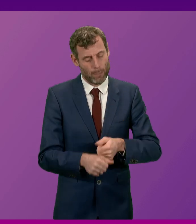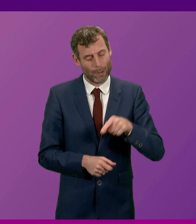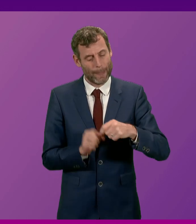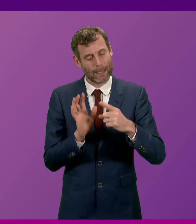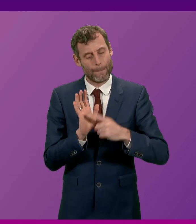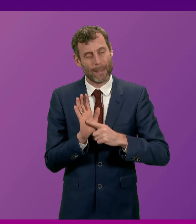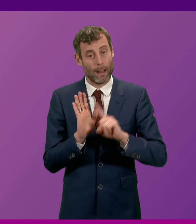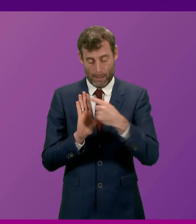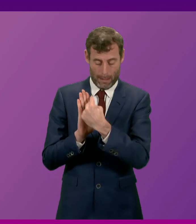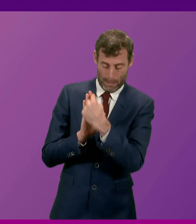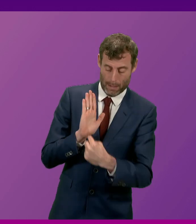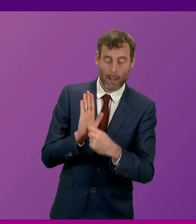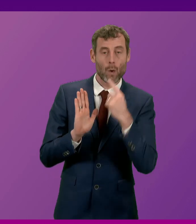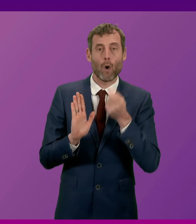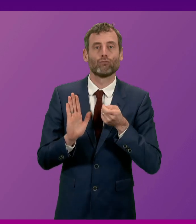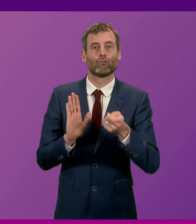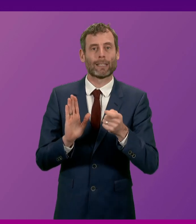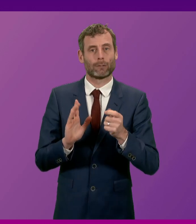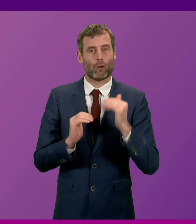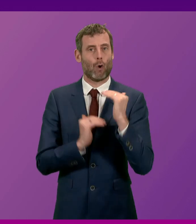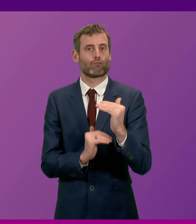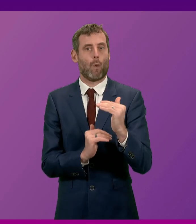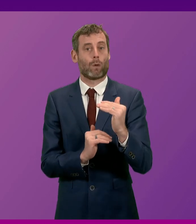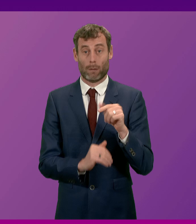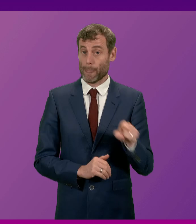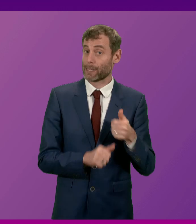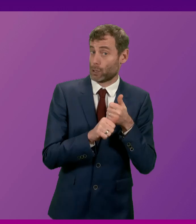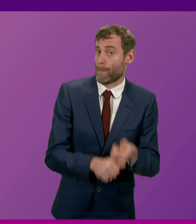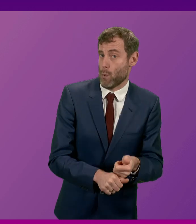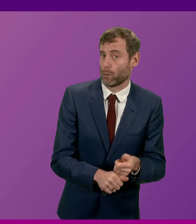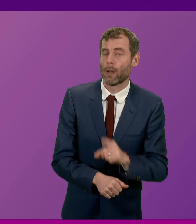controls. However, when the issue of rent controls came to the Parliament yesterday,